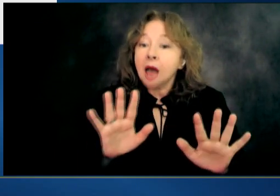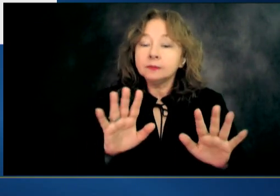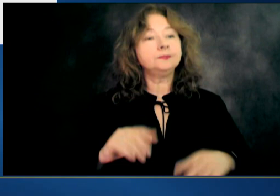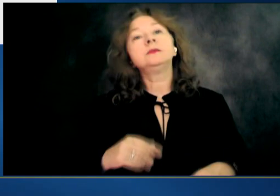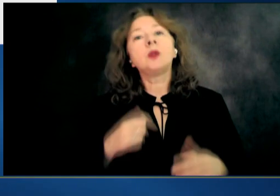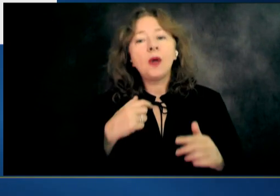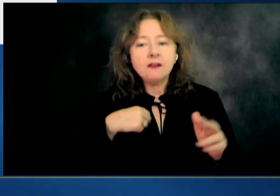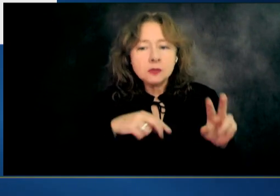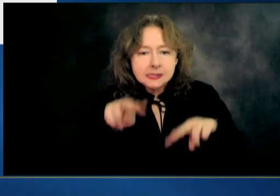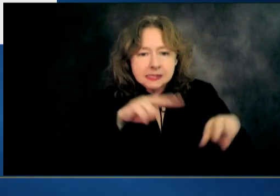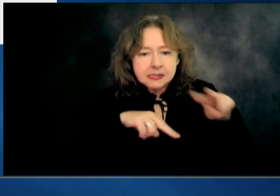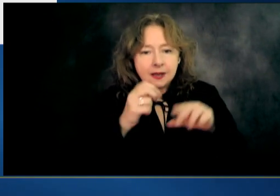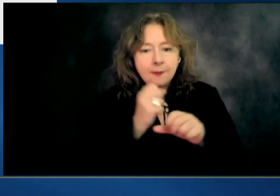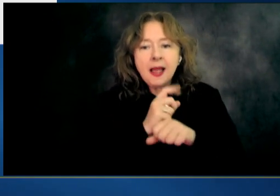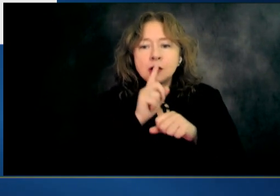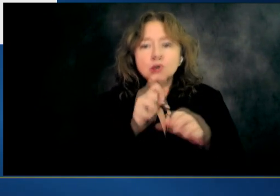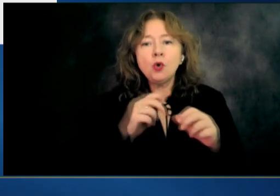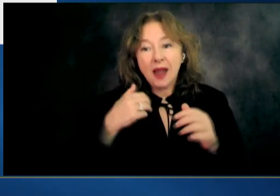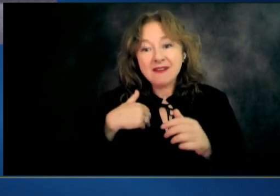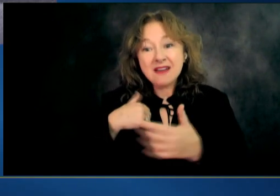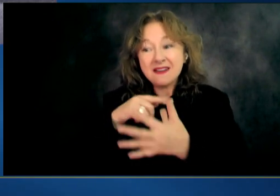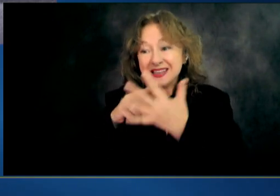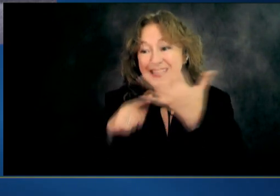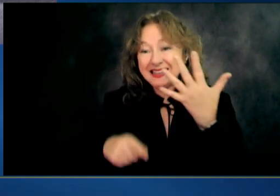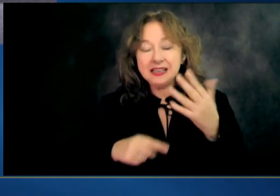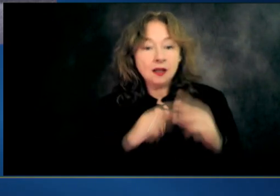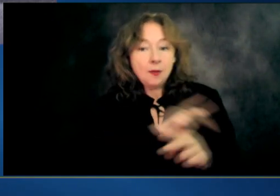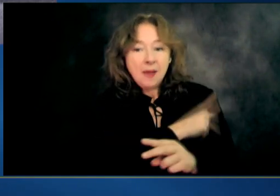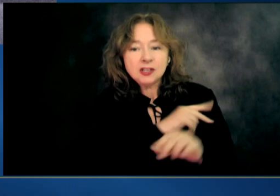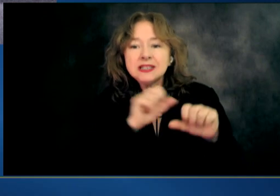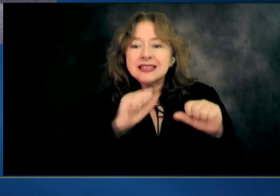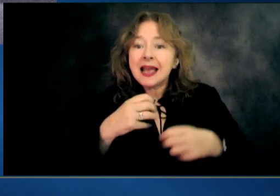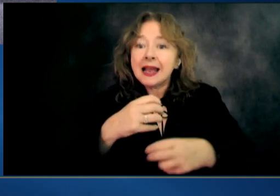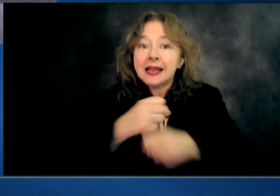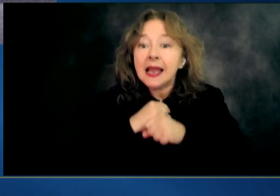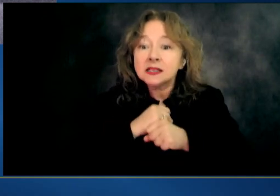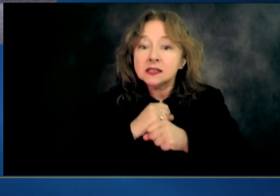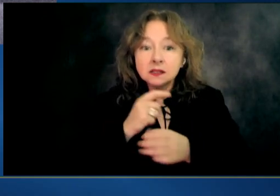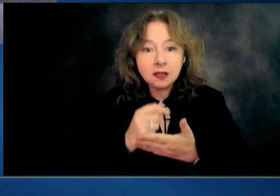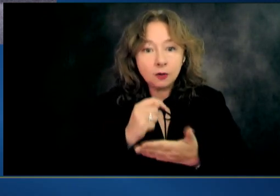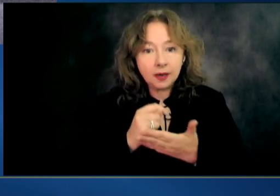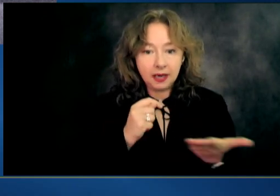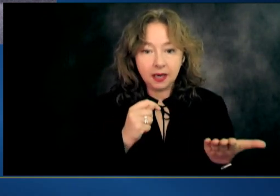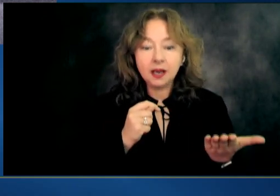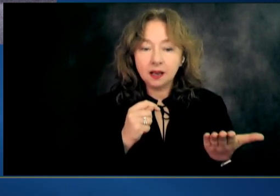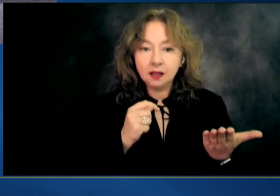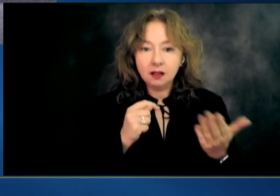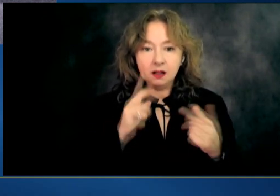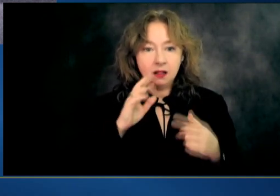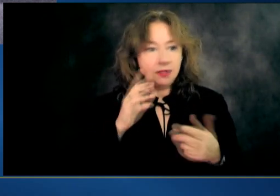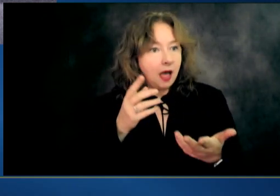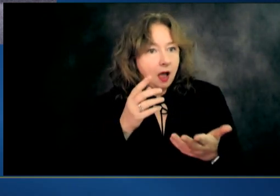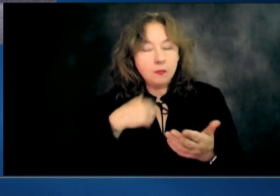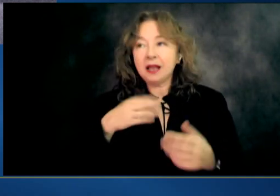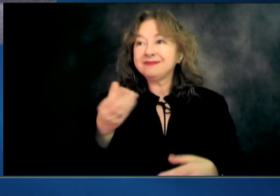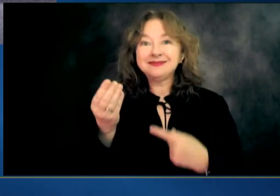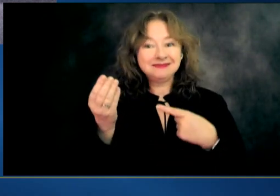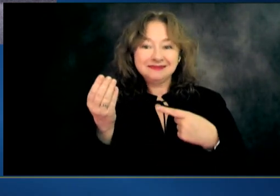have access to that therapy. The therapy is only as good as individuals getting access to it.